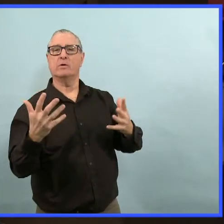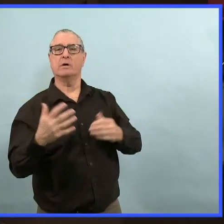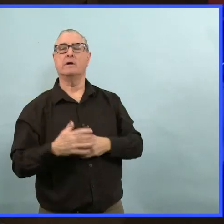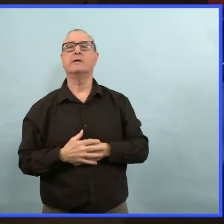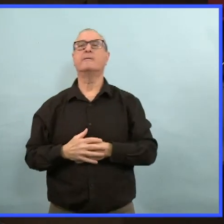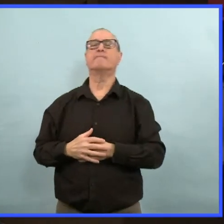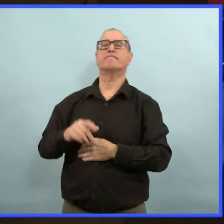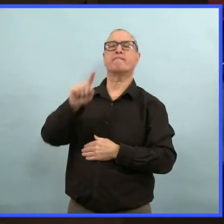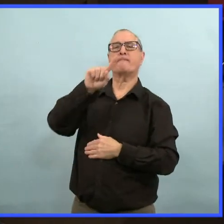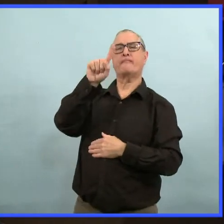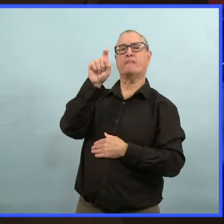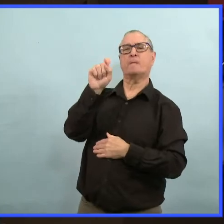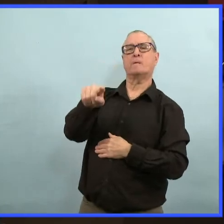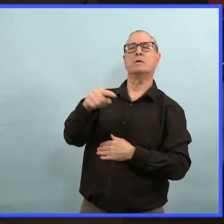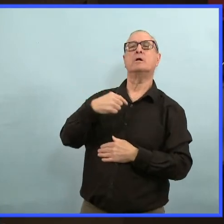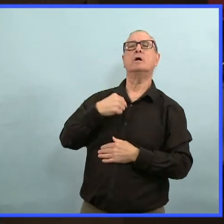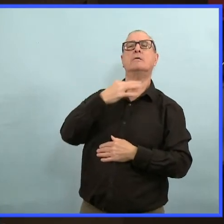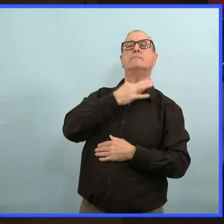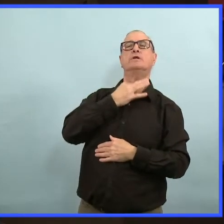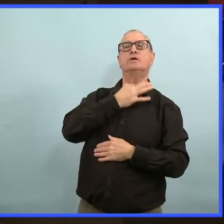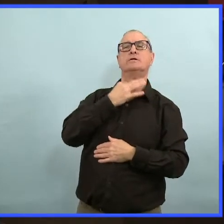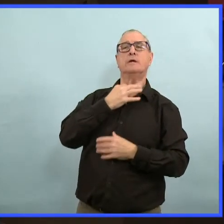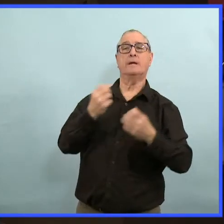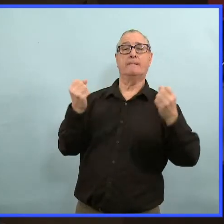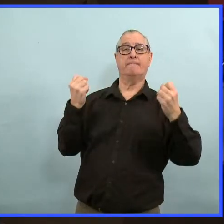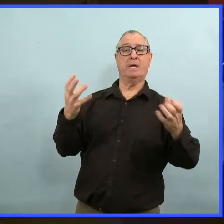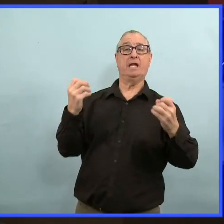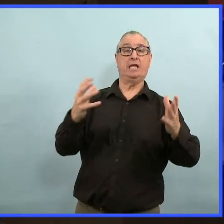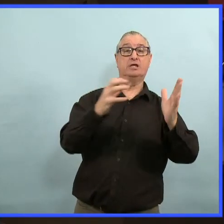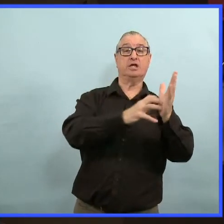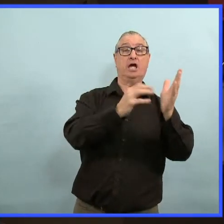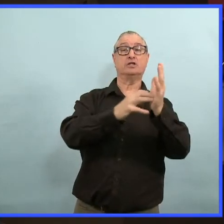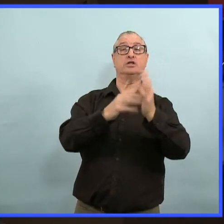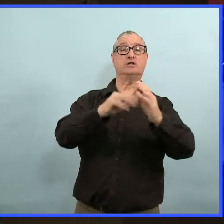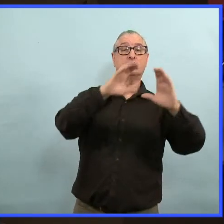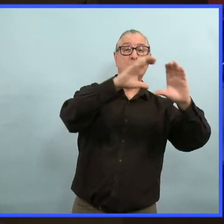aren't comfortable with the way these restrictions are being removed what's your response to that